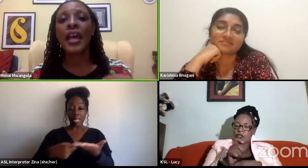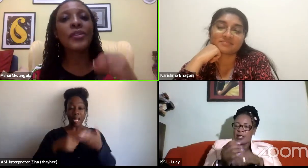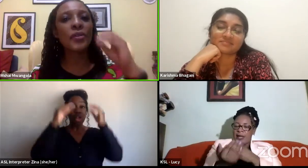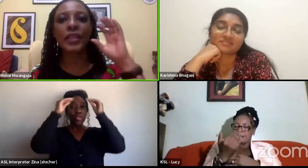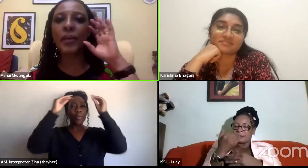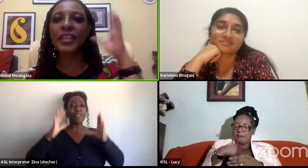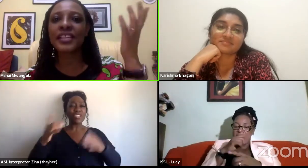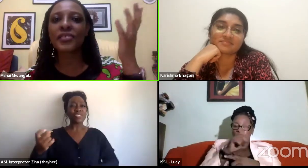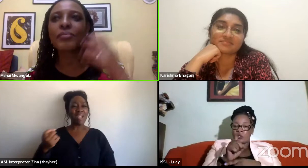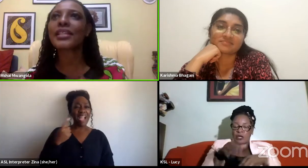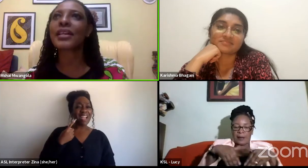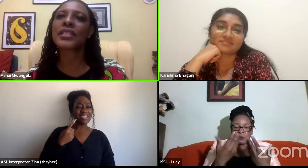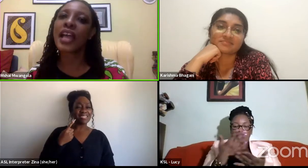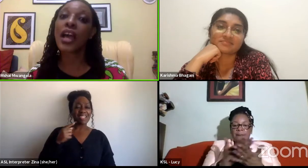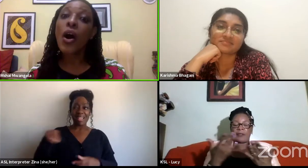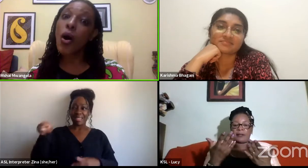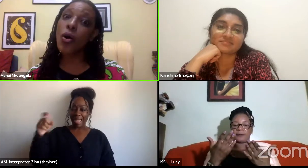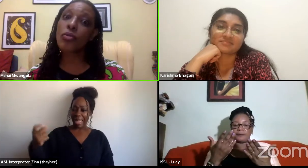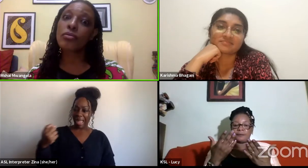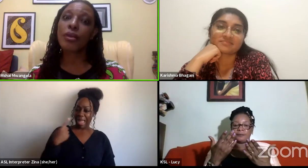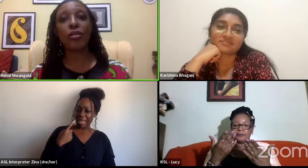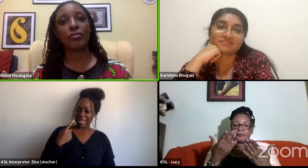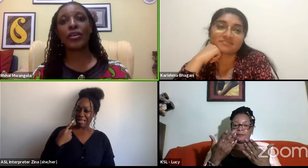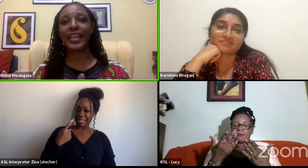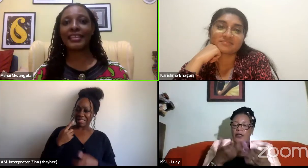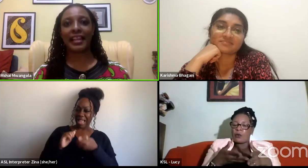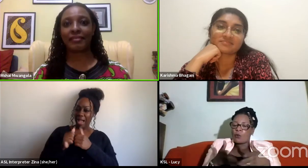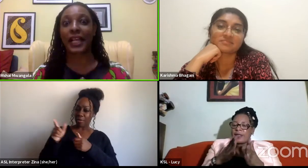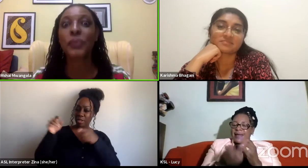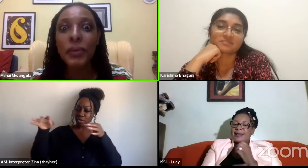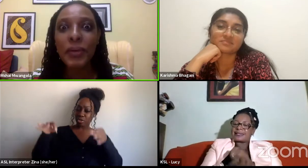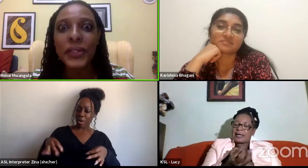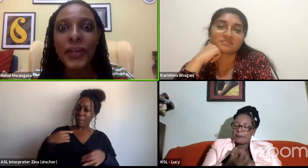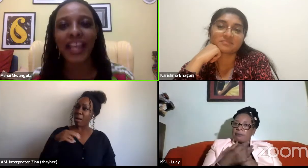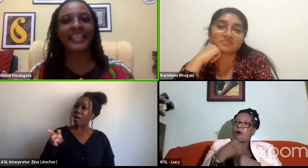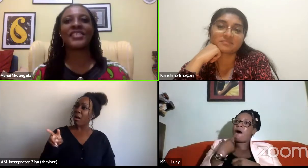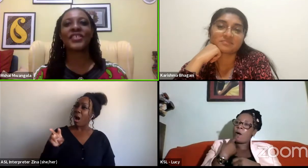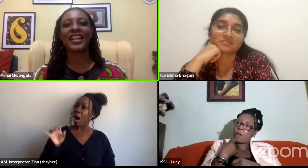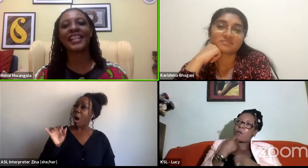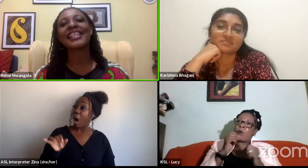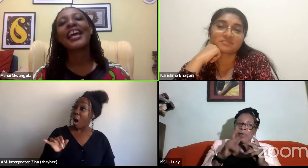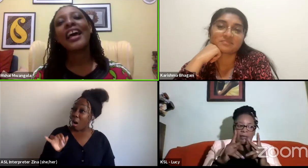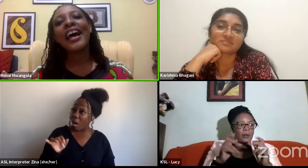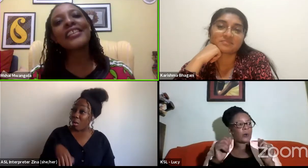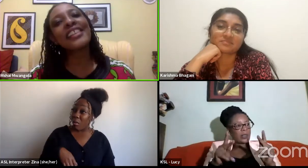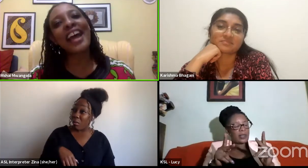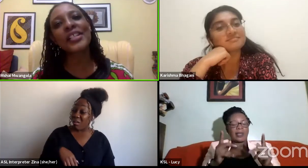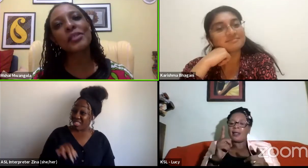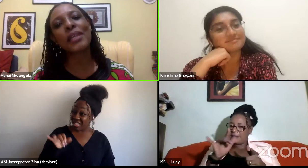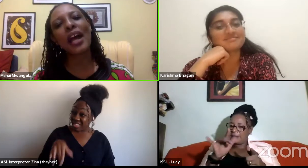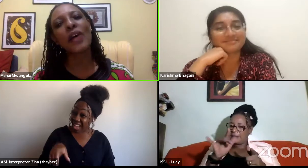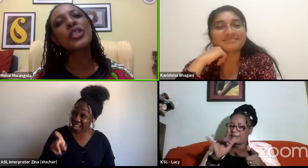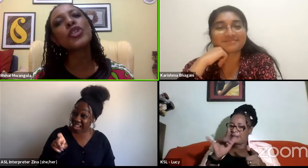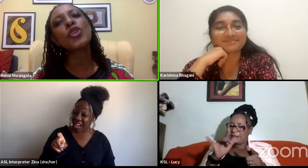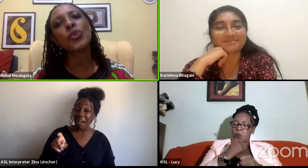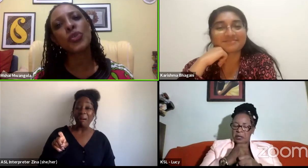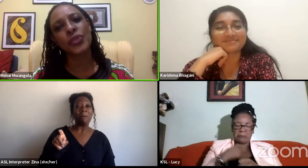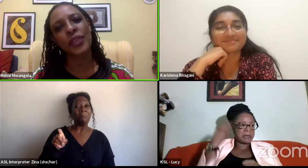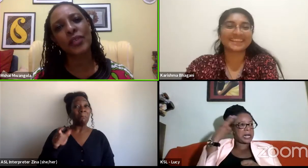And the way they described it, I was like, "Oh, oh, okay. That's what we were doing? I didn't realize." And then they asked me, "How did you know to do that?